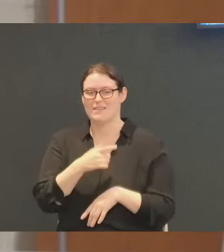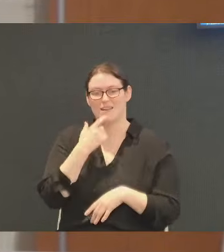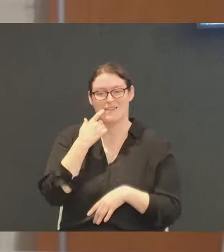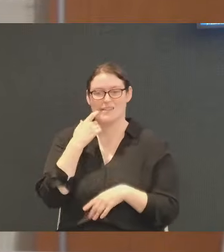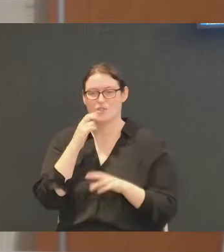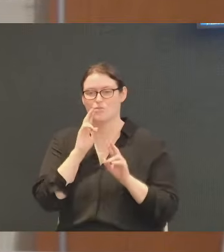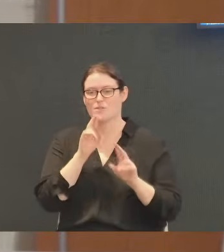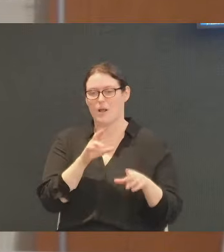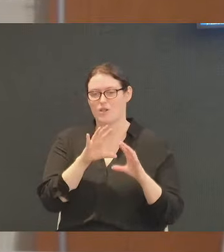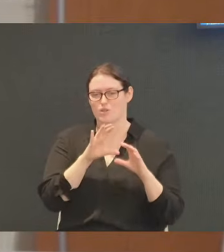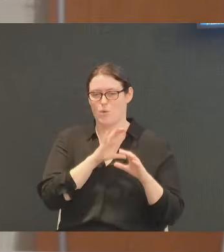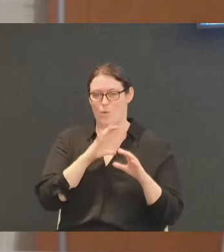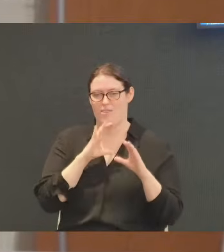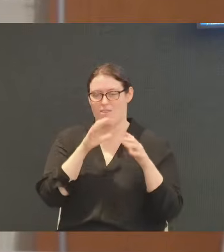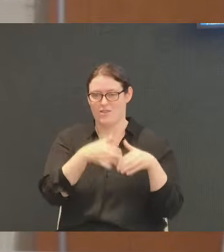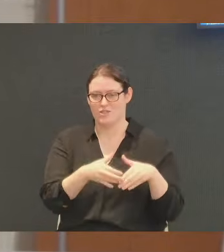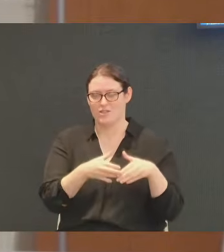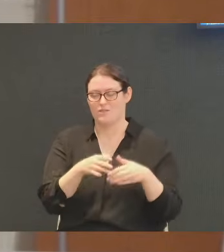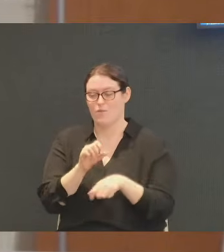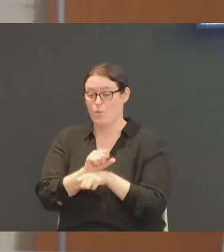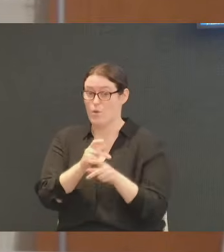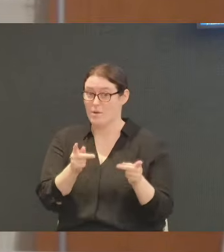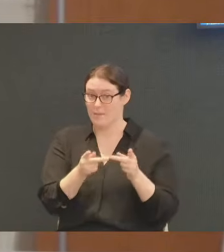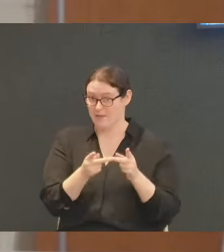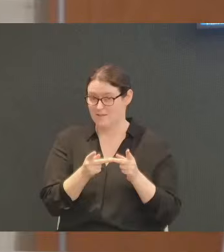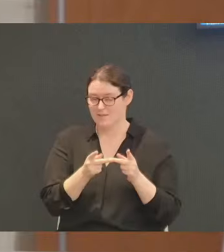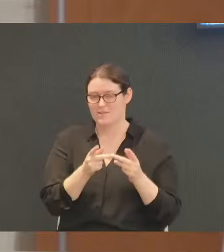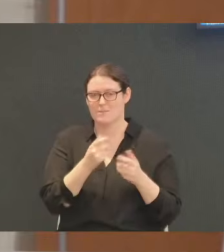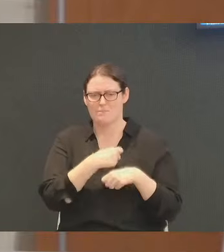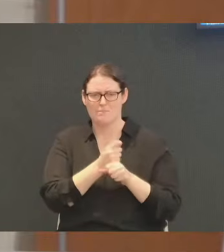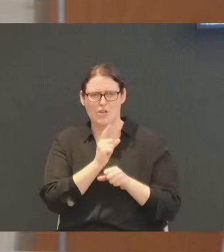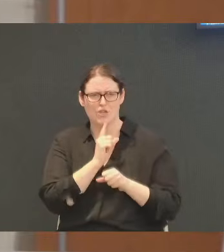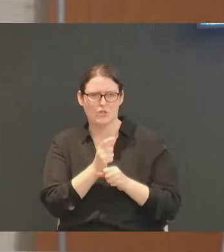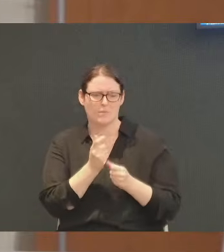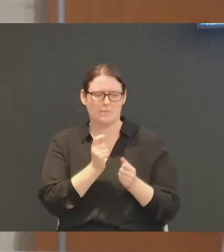this is for workplaces in Hamilton County has won to make sure that people feel supported if